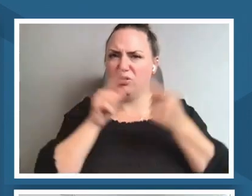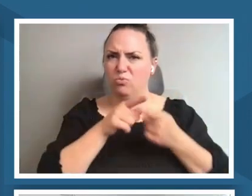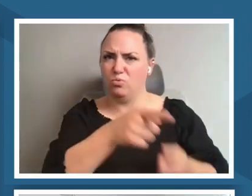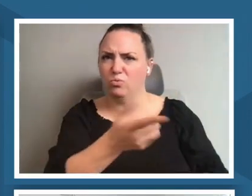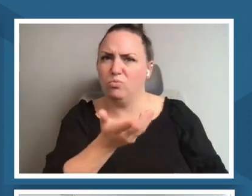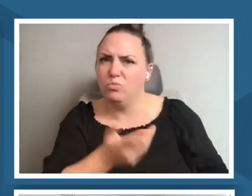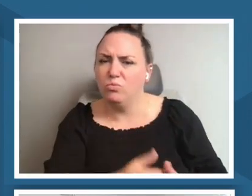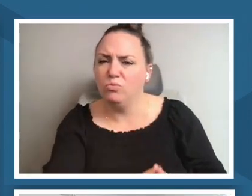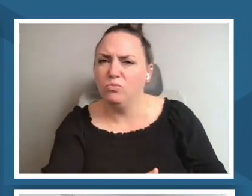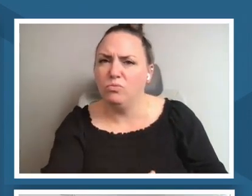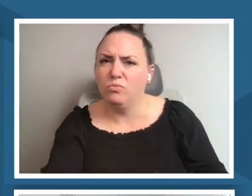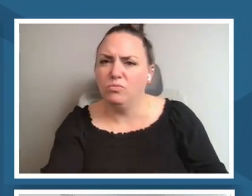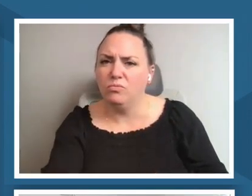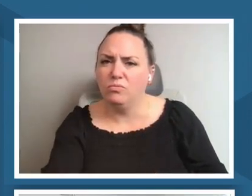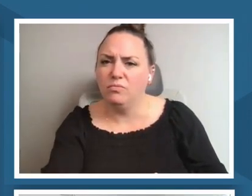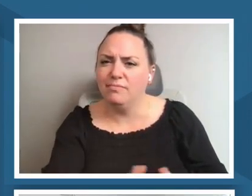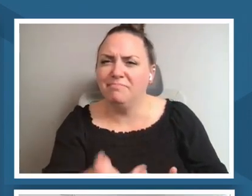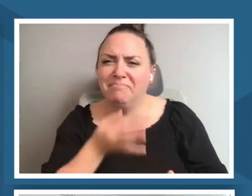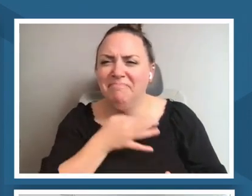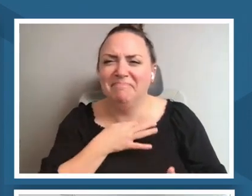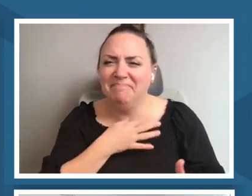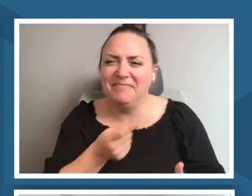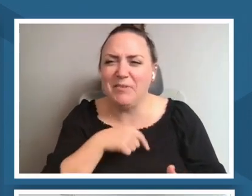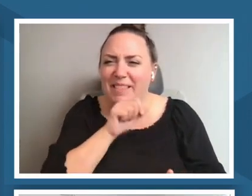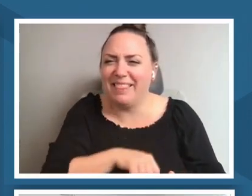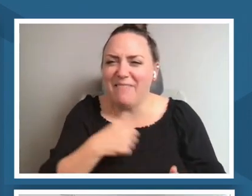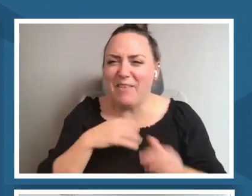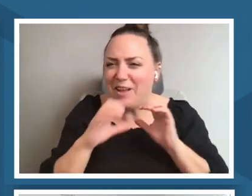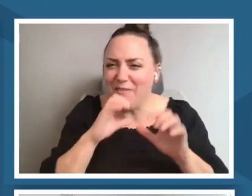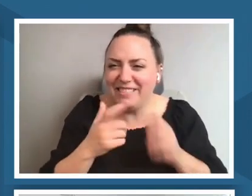i would i would love to have that conversation